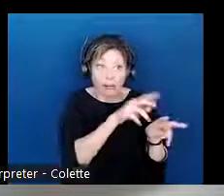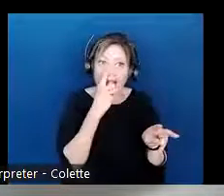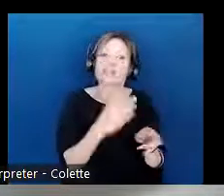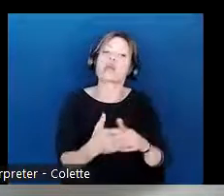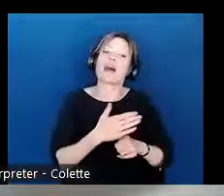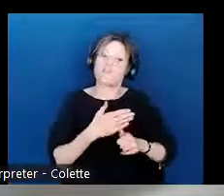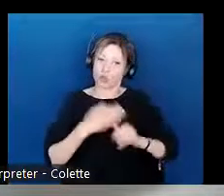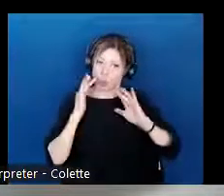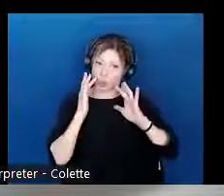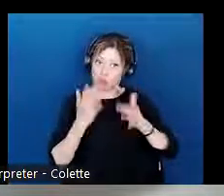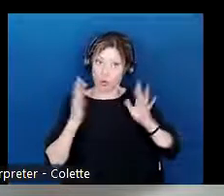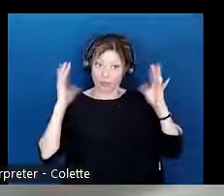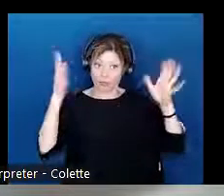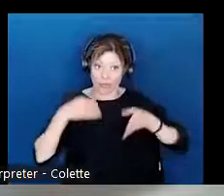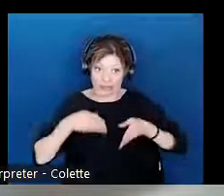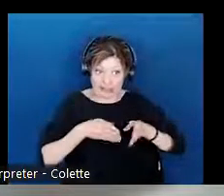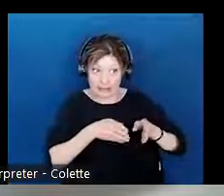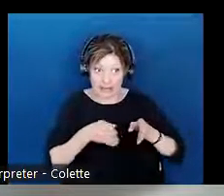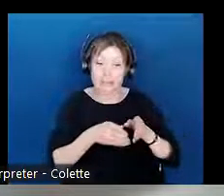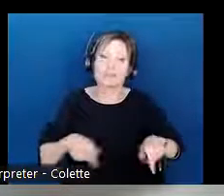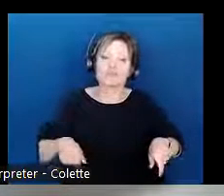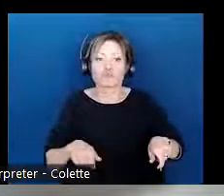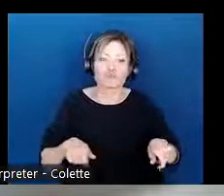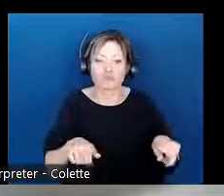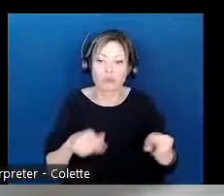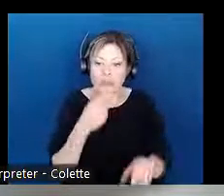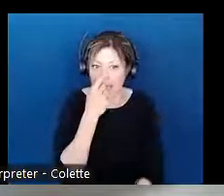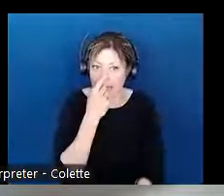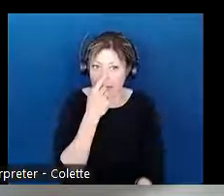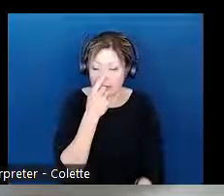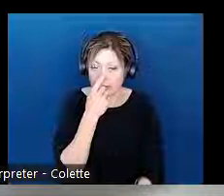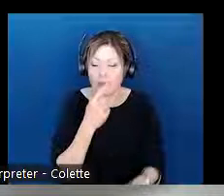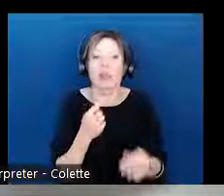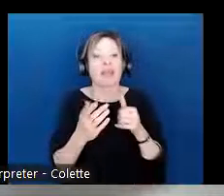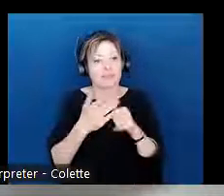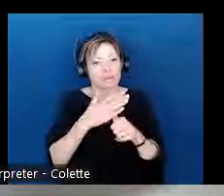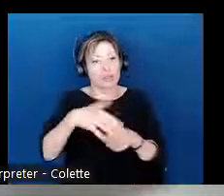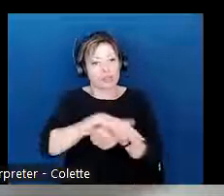probably like that first um that was like it was firmer that pathway but maybe if Ash